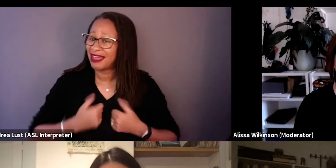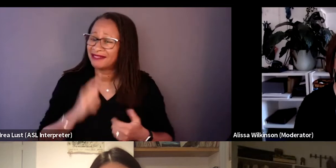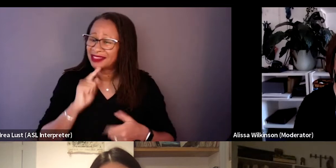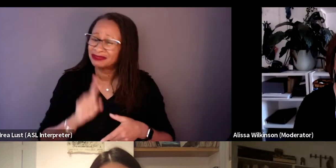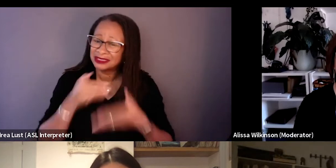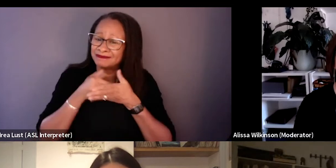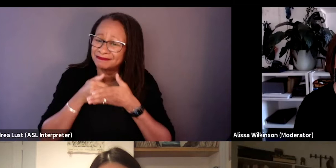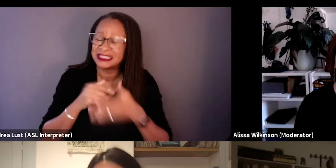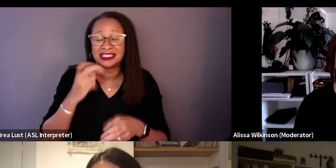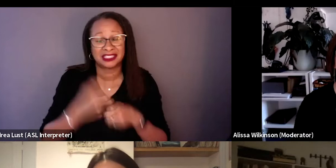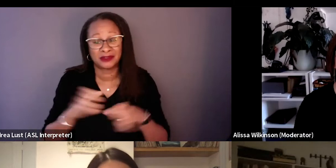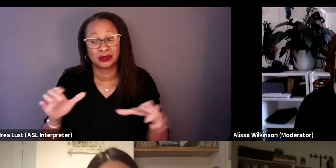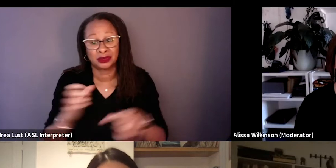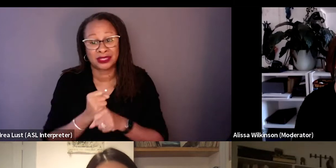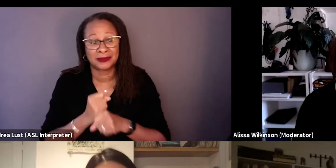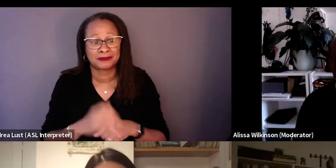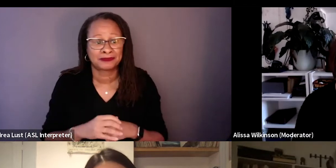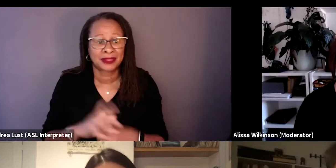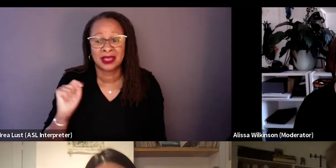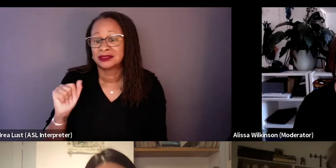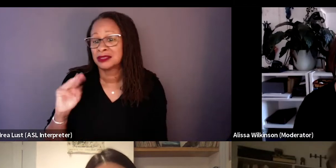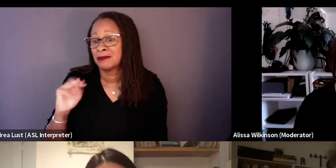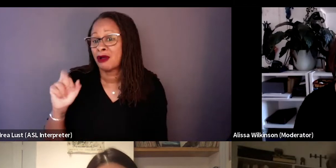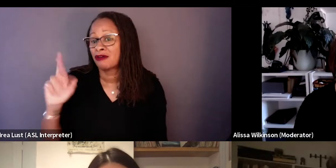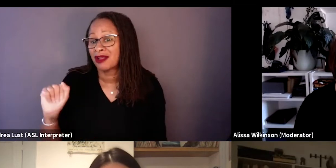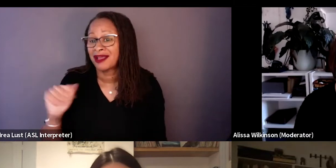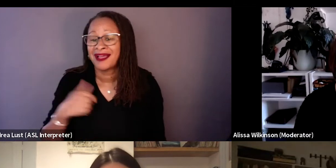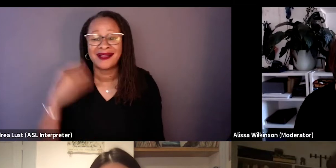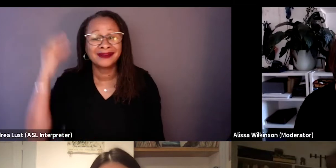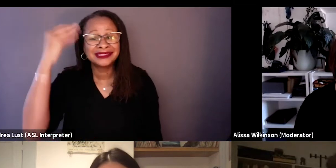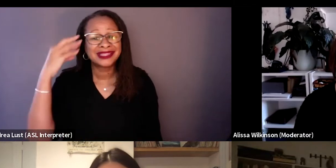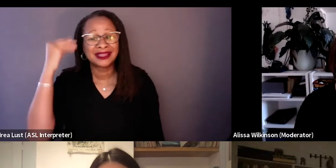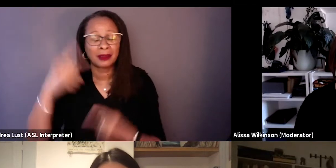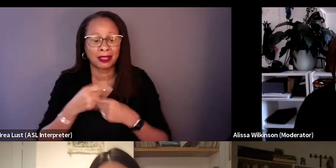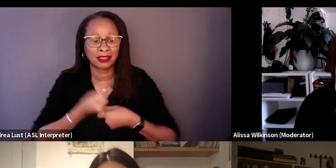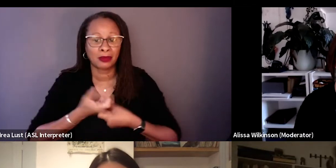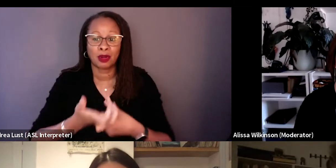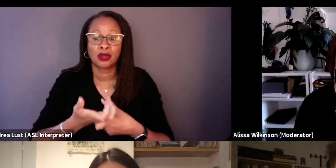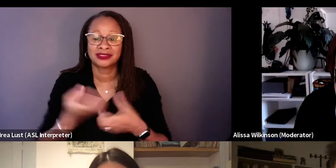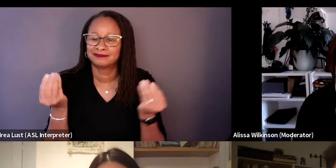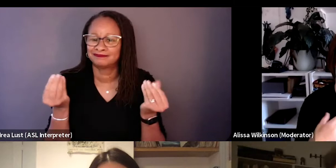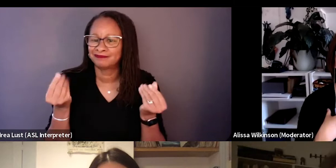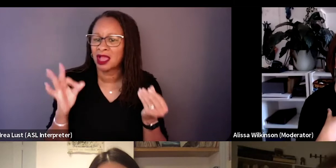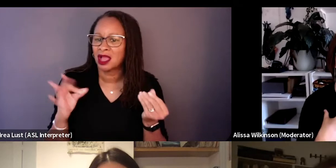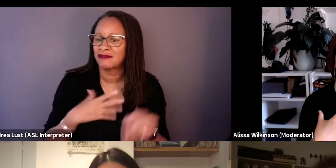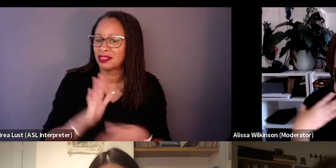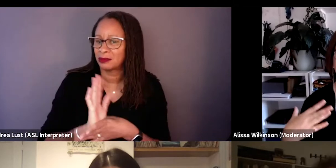Hmm. Um, Tamana, I'm, I was thinking about the emotional texture of the movie because I really feel like I,